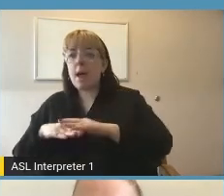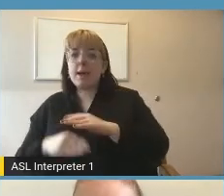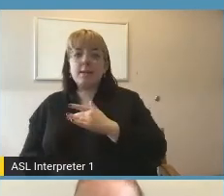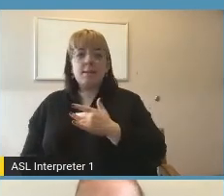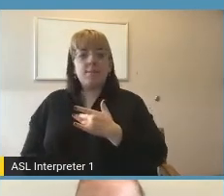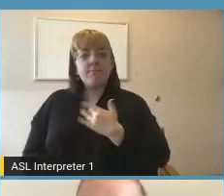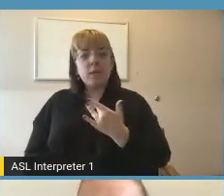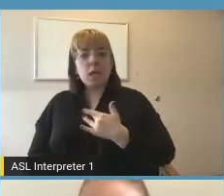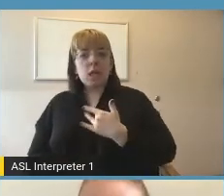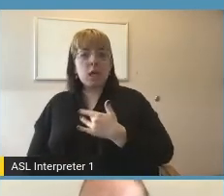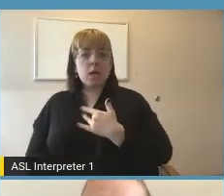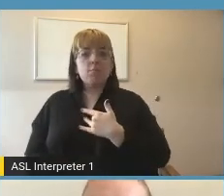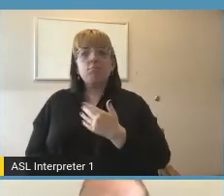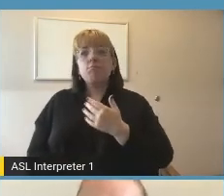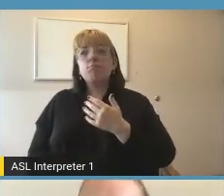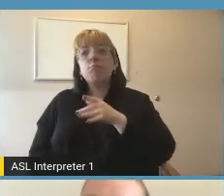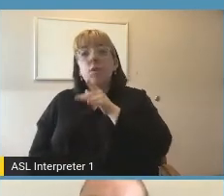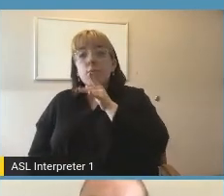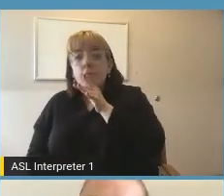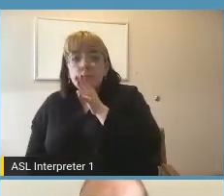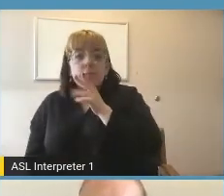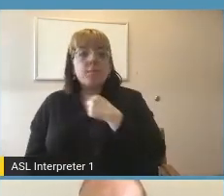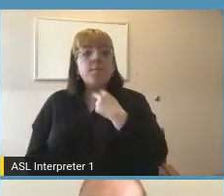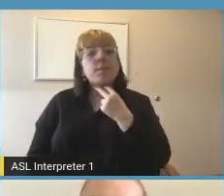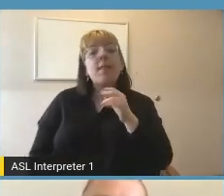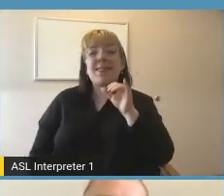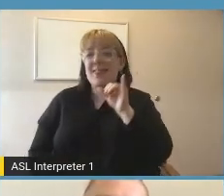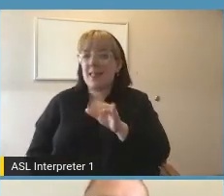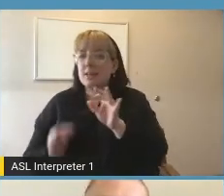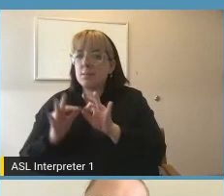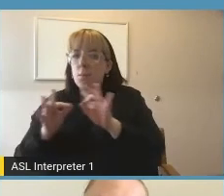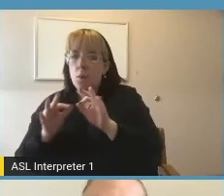voice and the speaking is always going to be the most important thing.